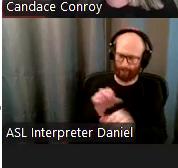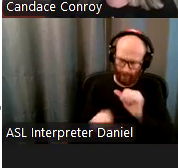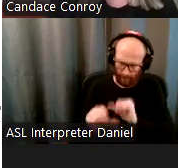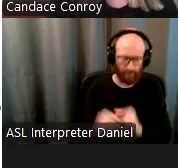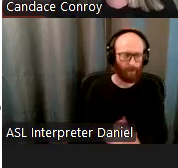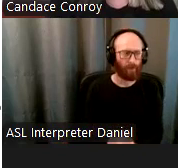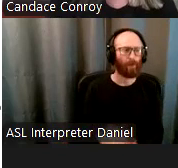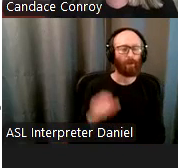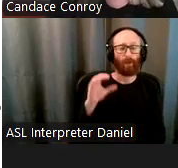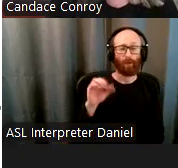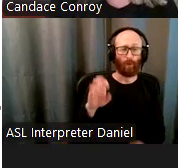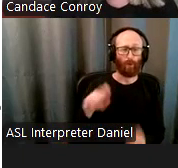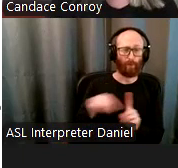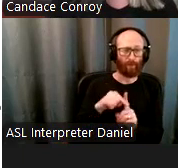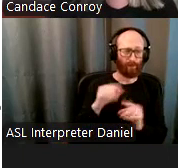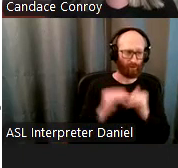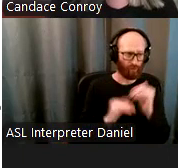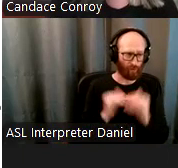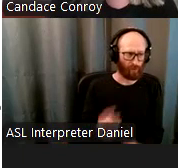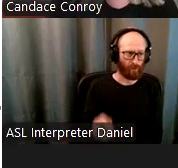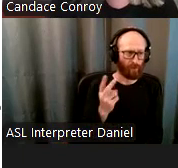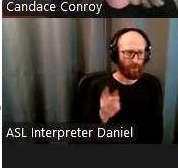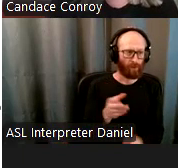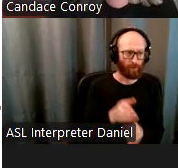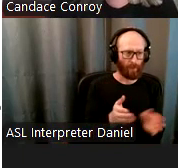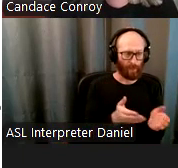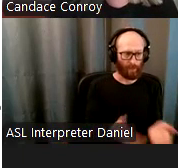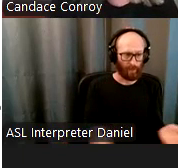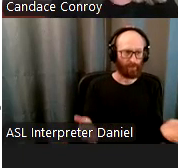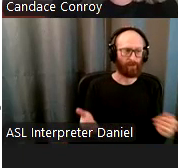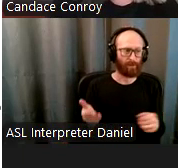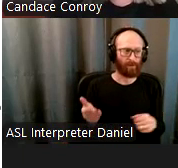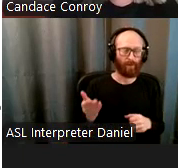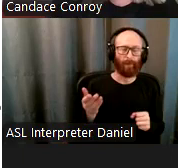two main things we're introducing students to Construction careers and our program of